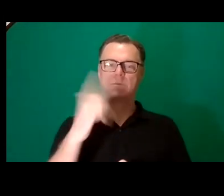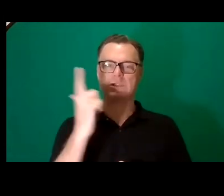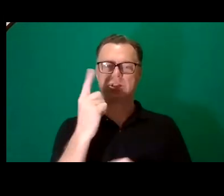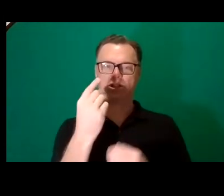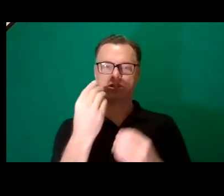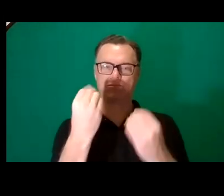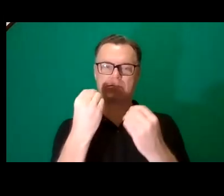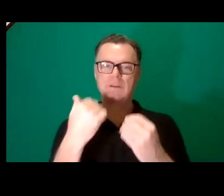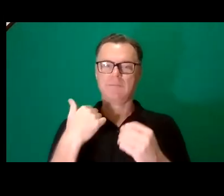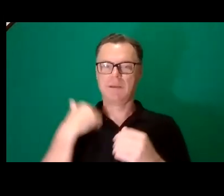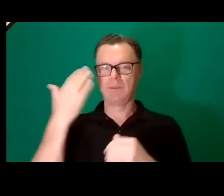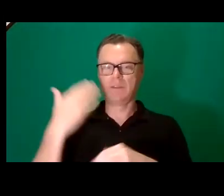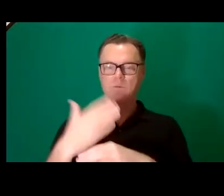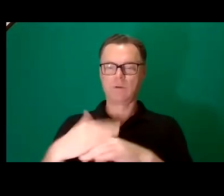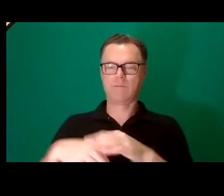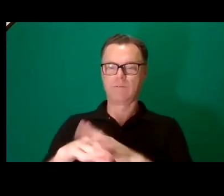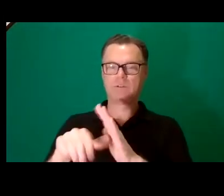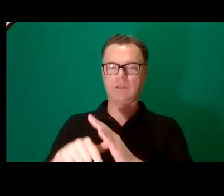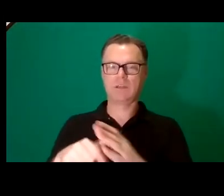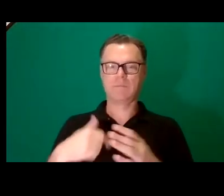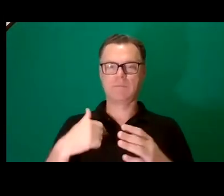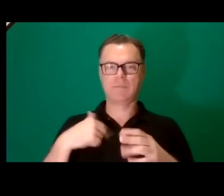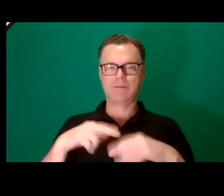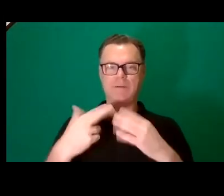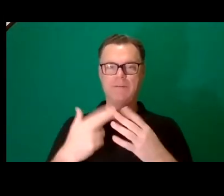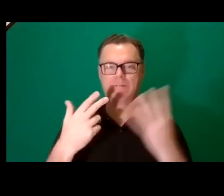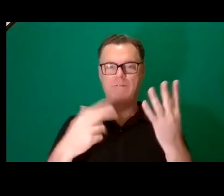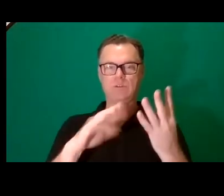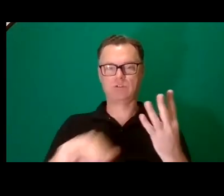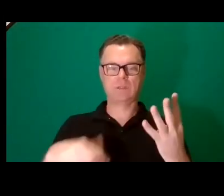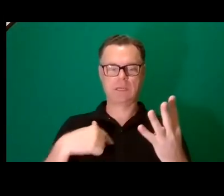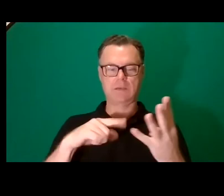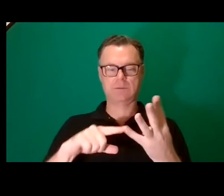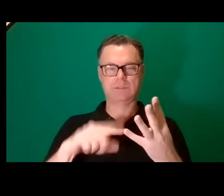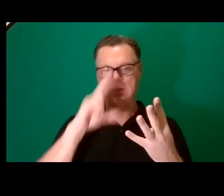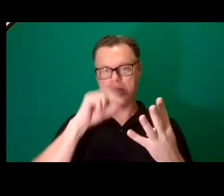full-time. I was the youngest of four kids, so this was an immense amount of responsibility